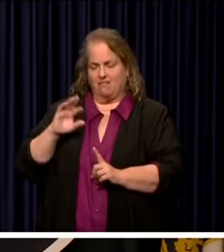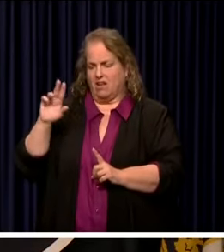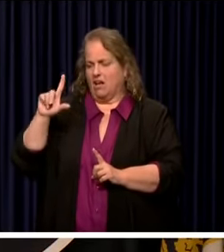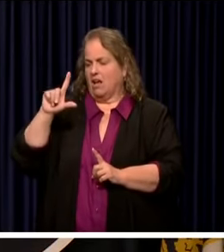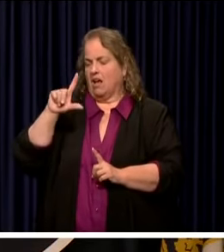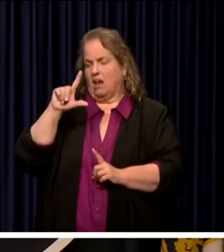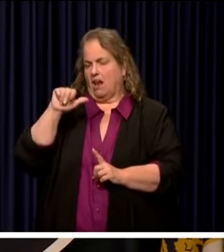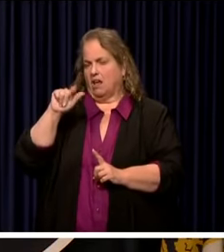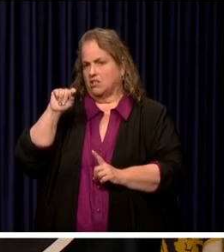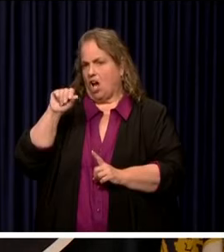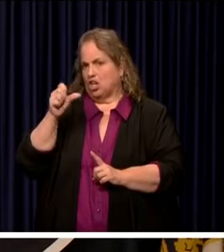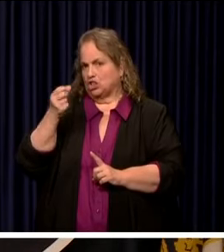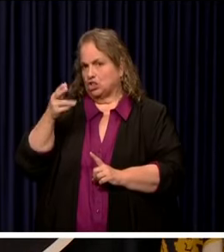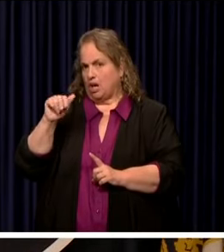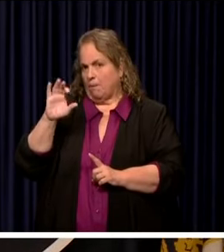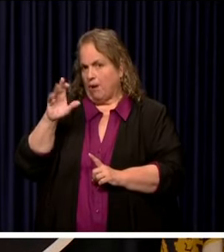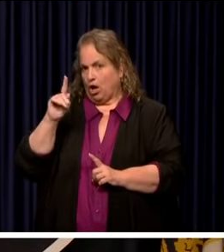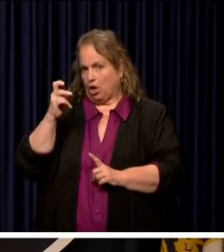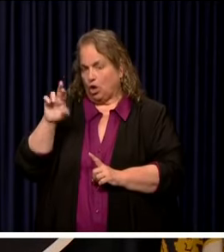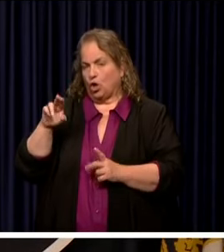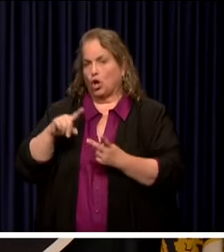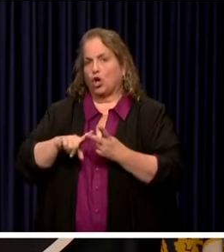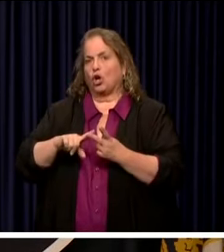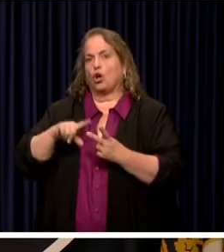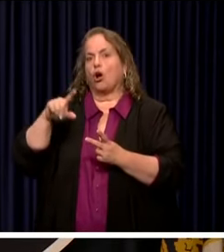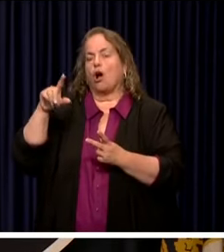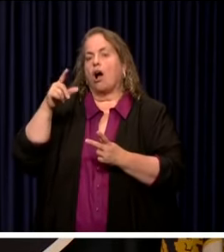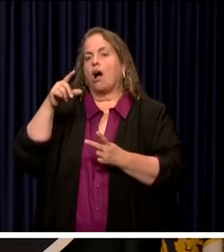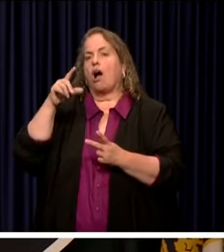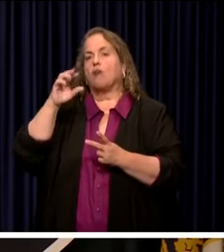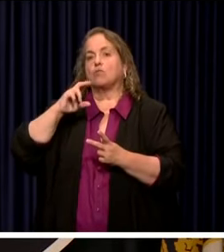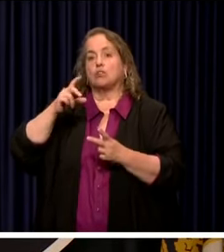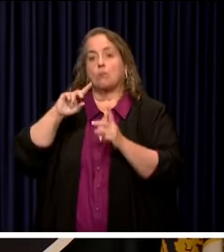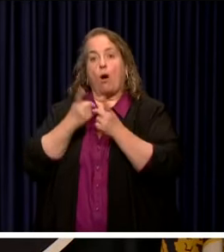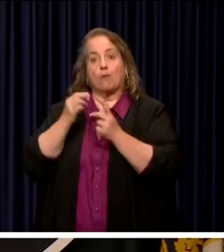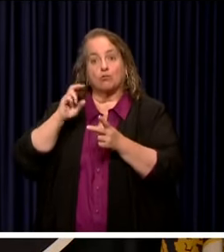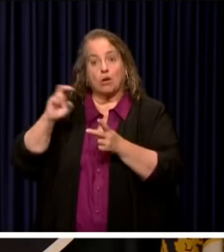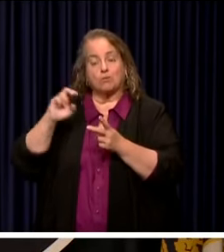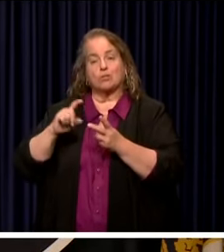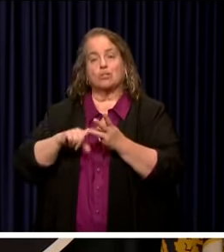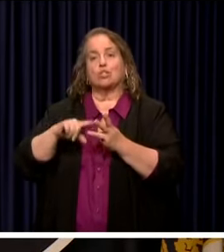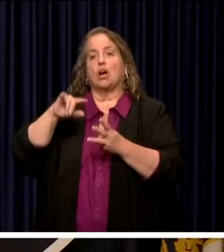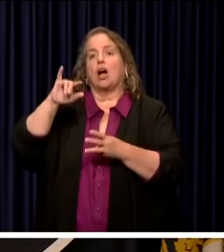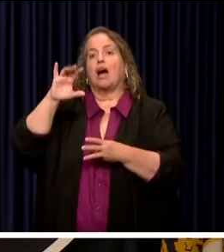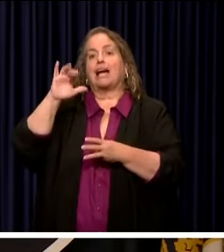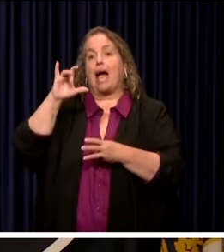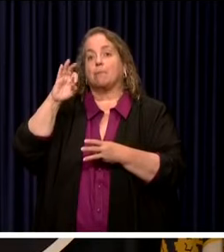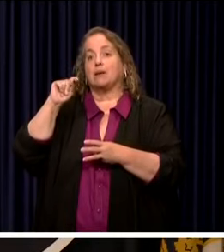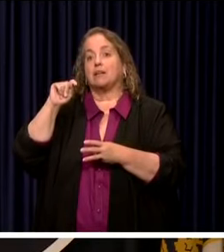HOW WILL YOU SOCIALLY DISTANCE? WHAT WILL IT LOOK LIKE? THERE ARE NO WAITING ROOMS ANYMORE.